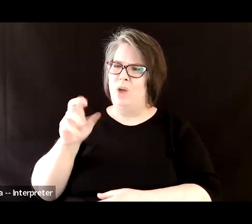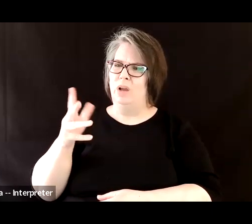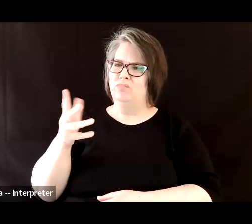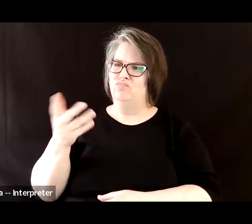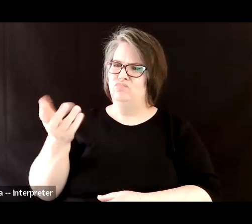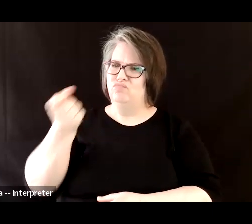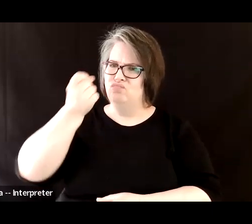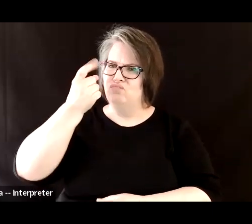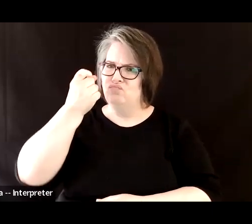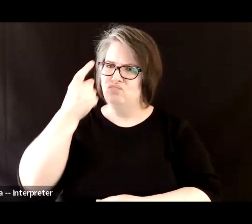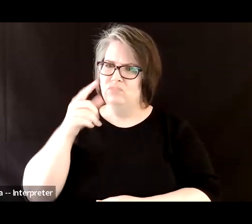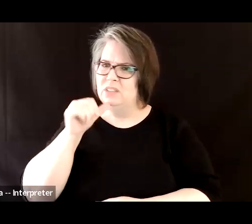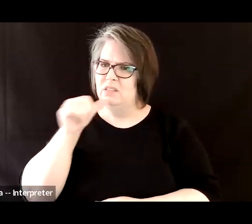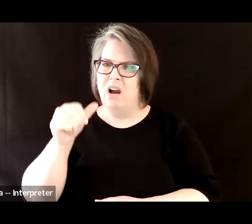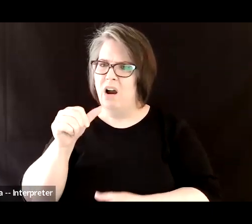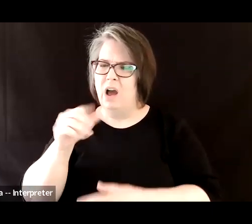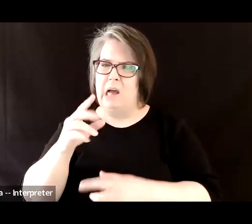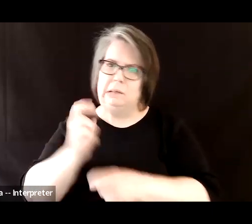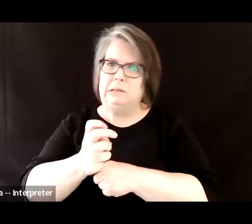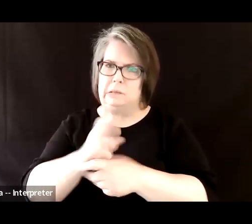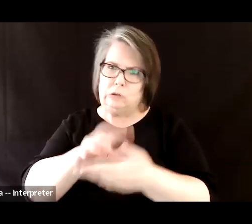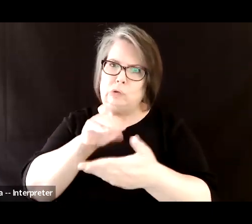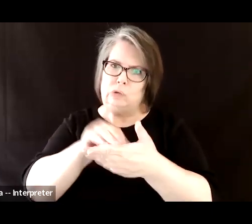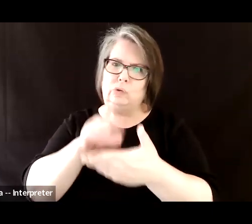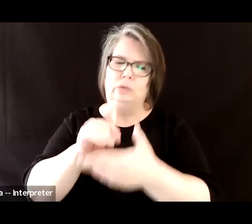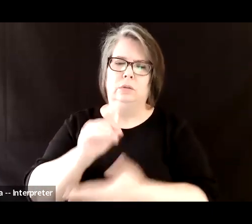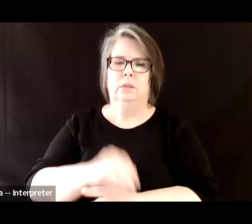I want to give time to do a full -- I won't have time to give a